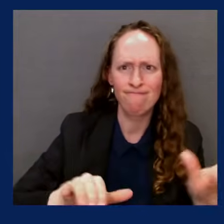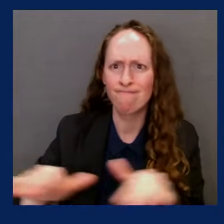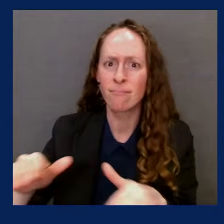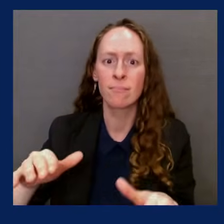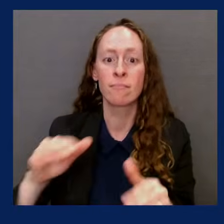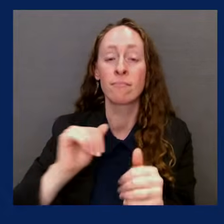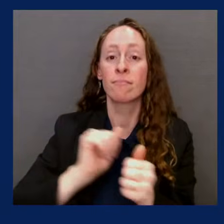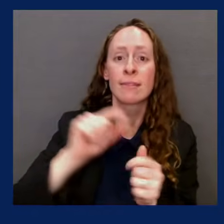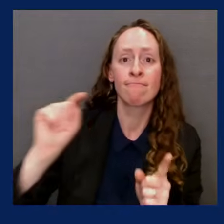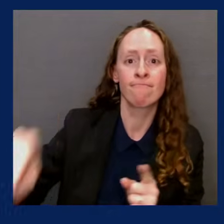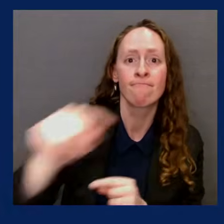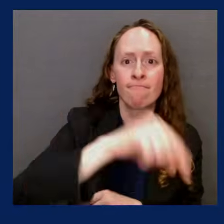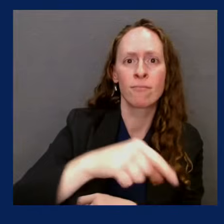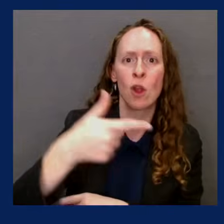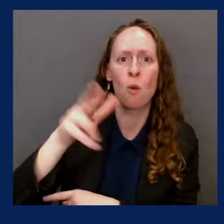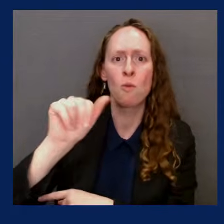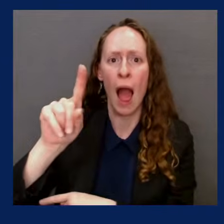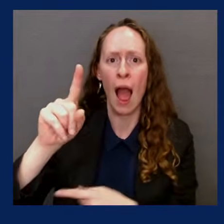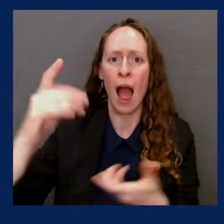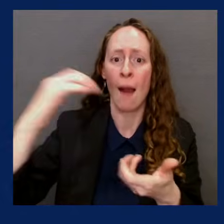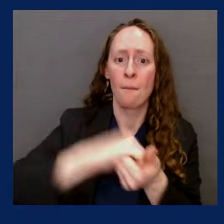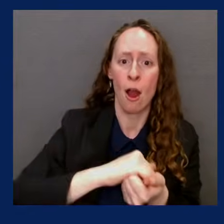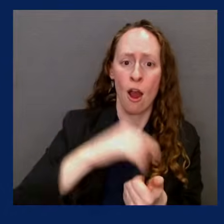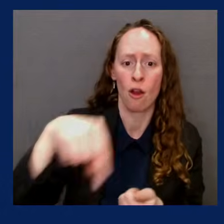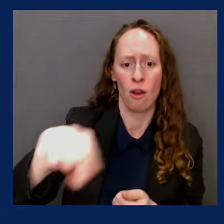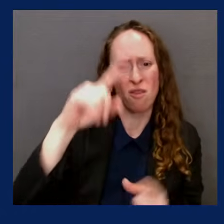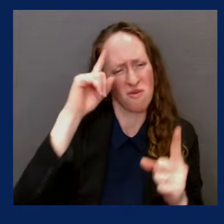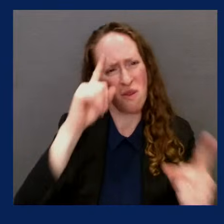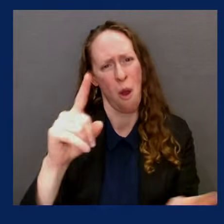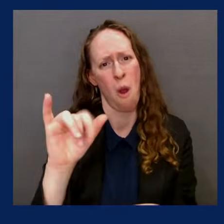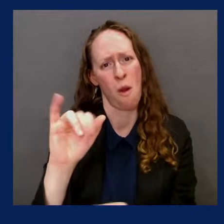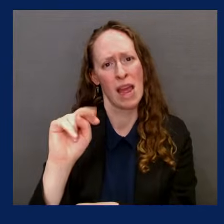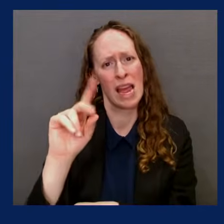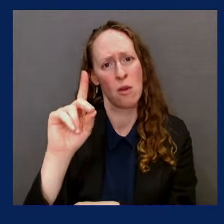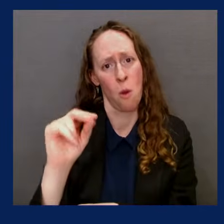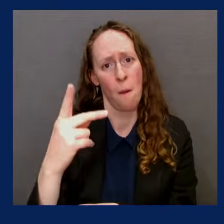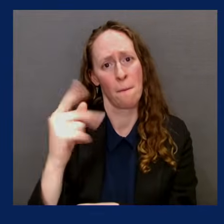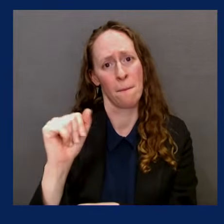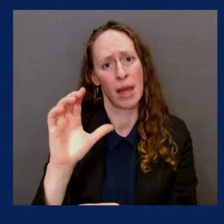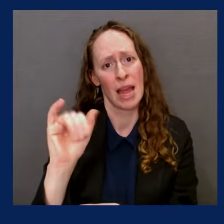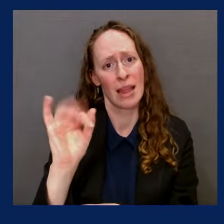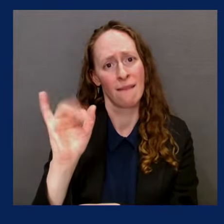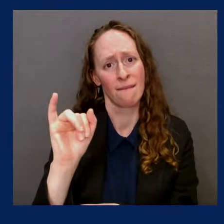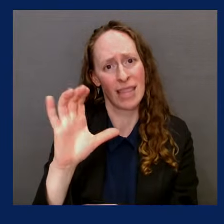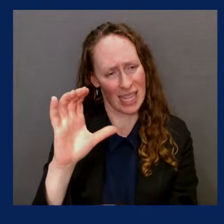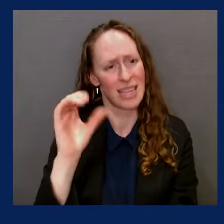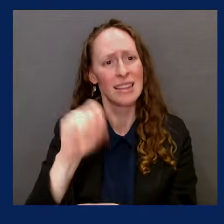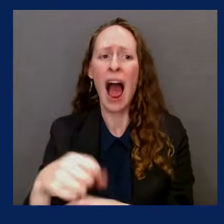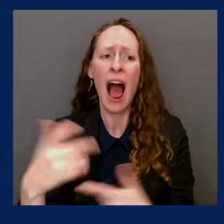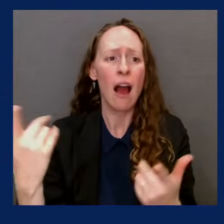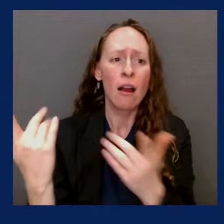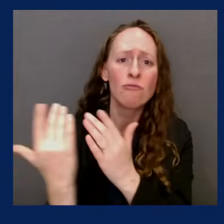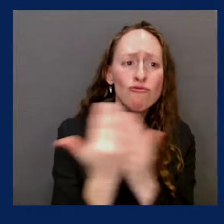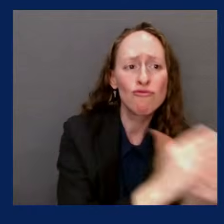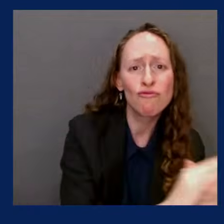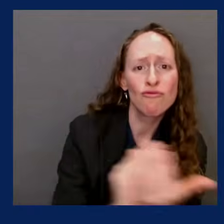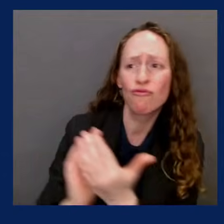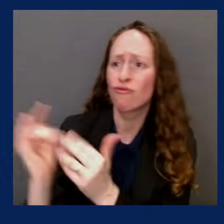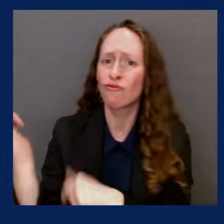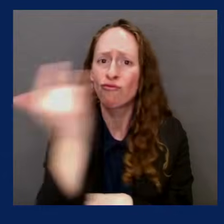I also see it through AUKUS, where, together with the United Kingdom, we're making a generational investments in our shared security.